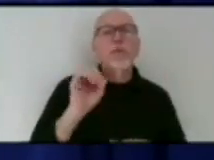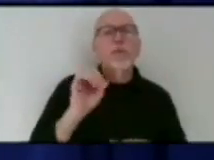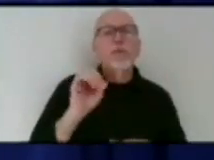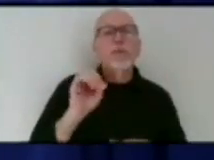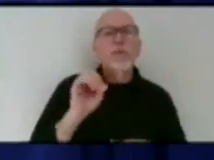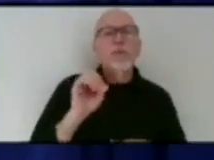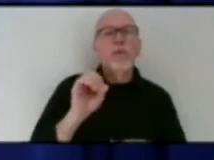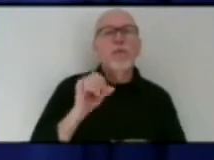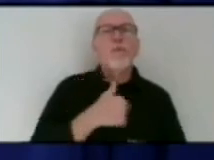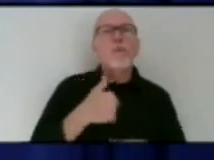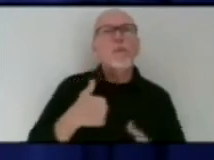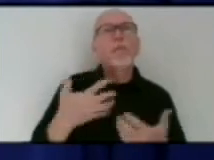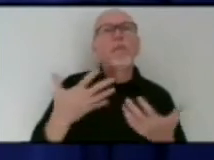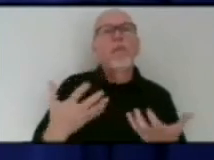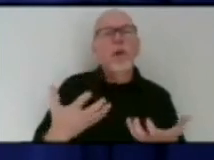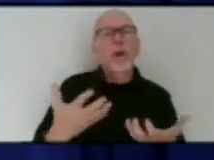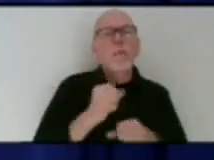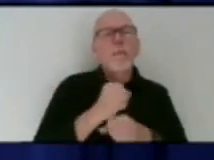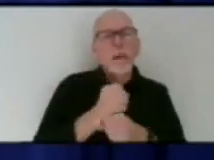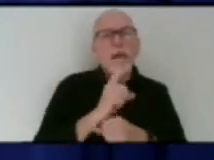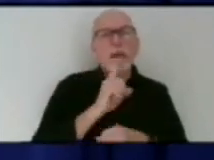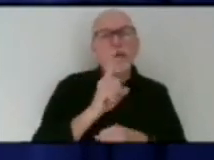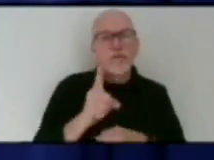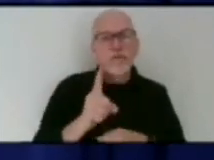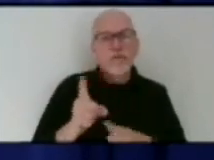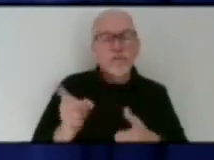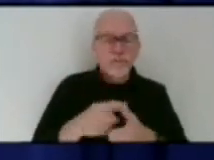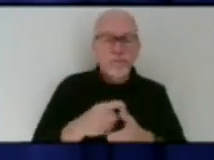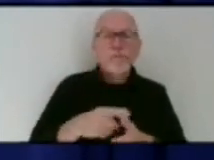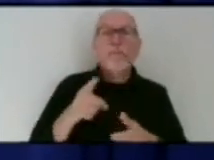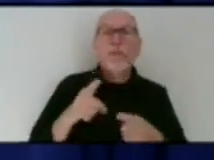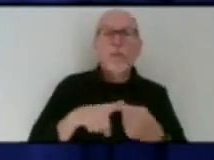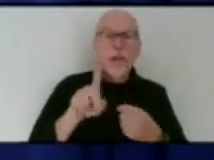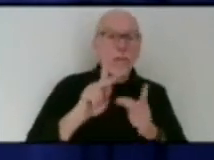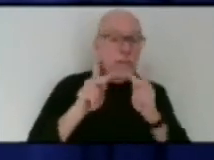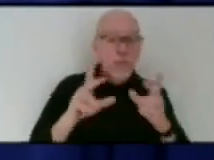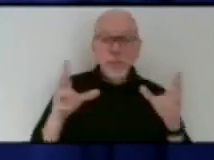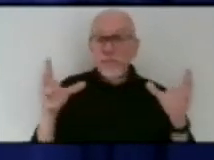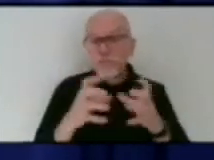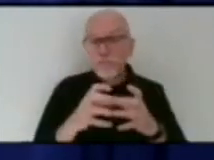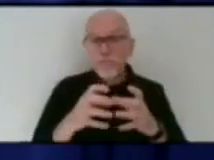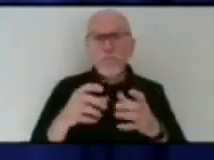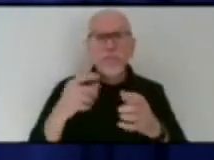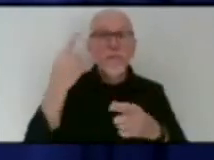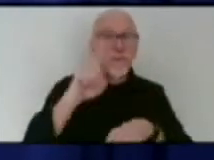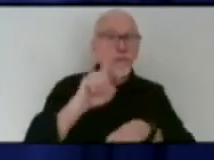make sure that a when we do gather to receive the word which I can think of a